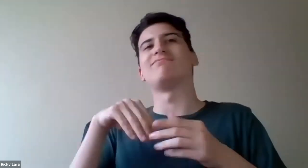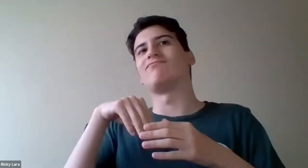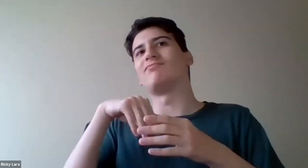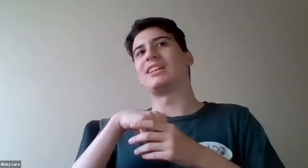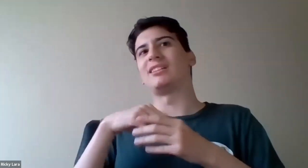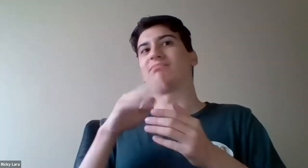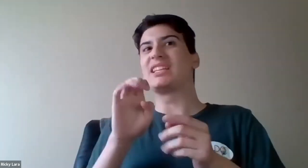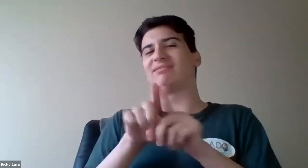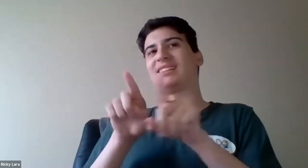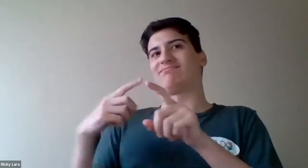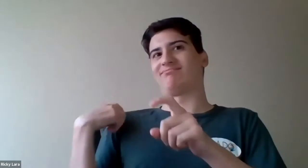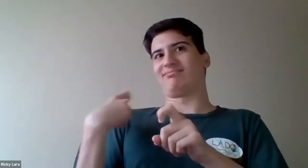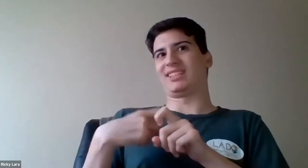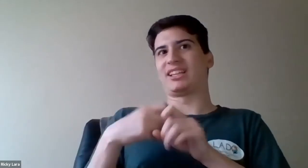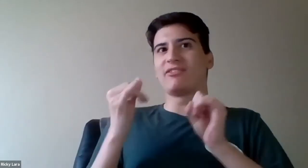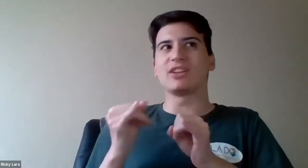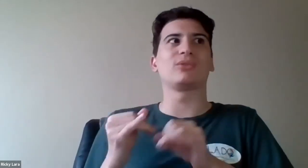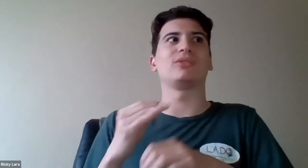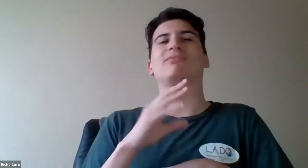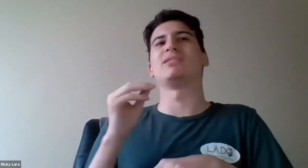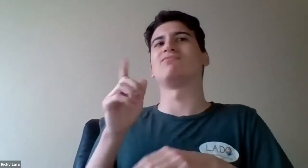um, their experience